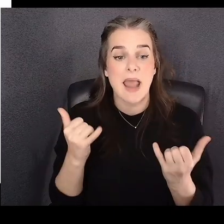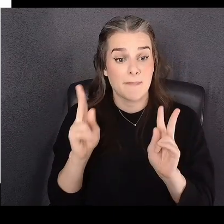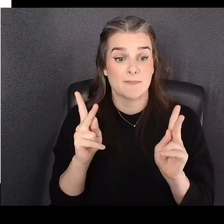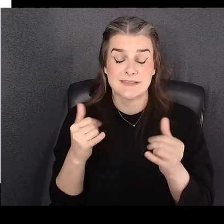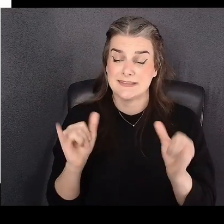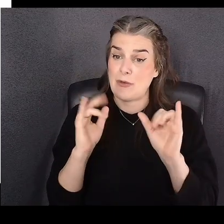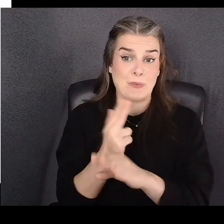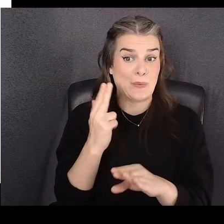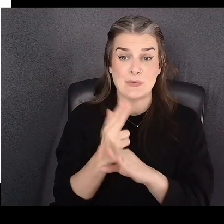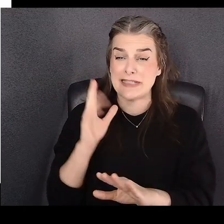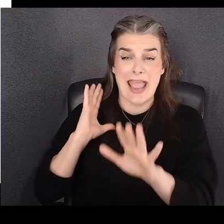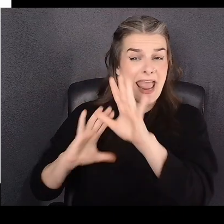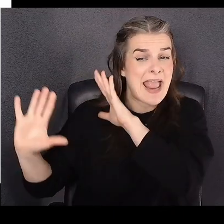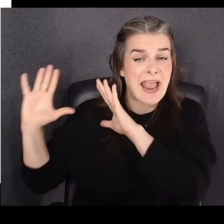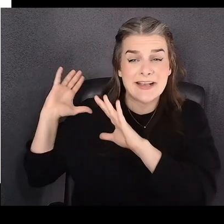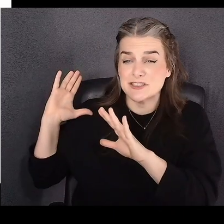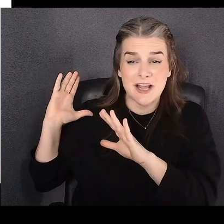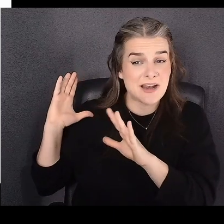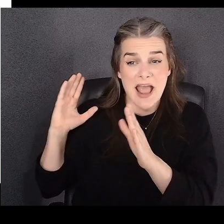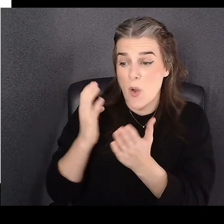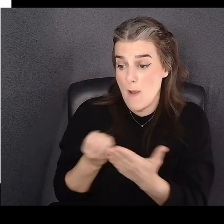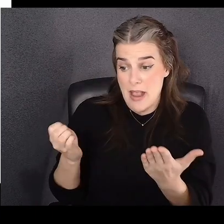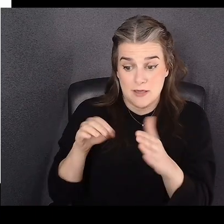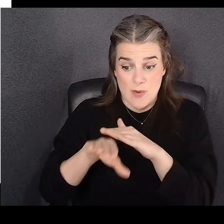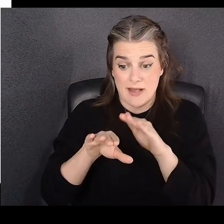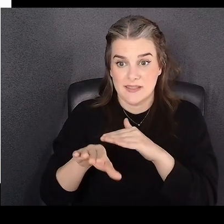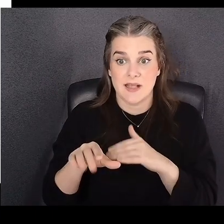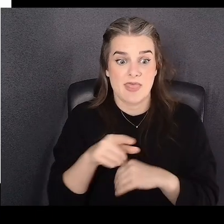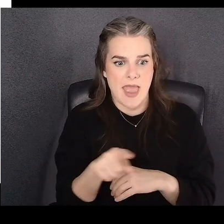to access because they like what they like, but it's really neat to just see how